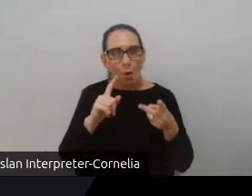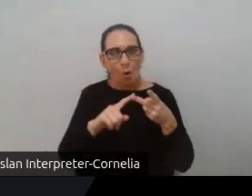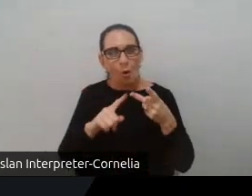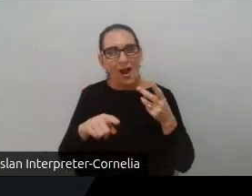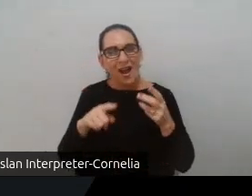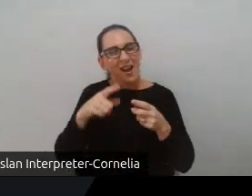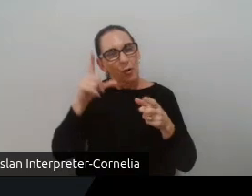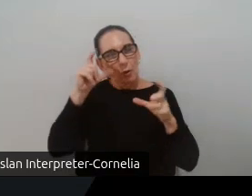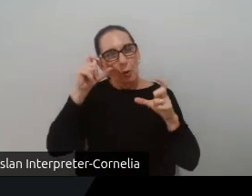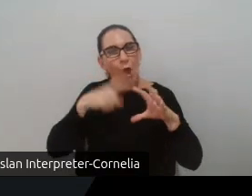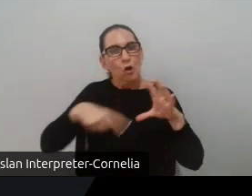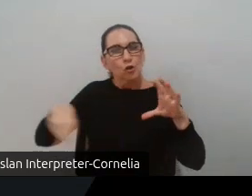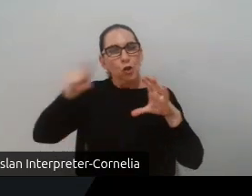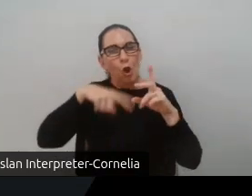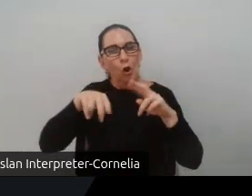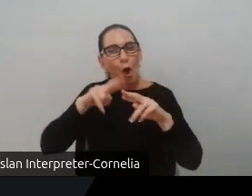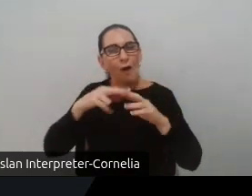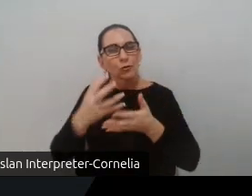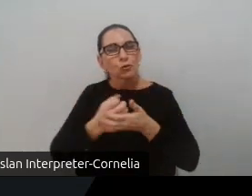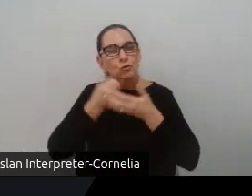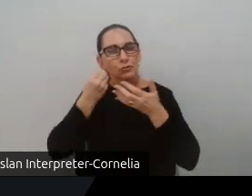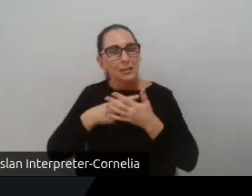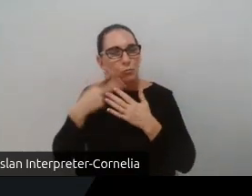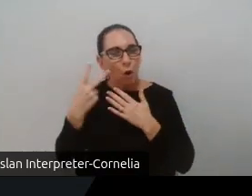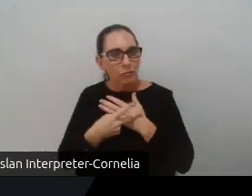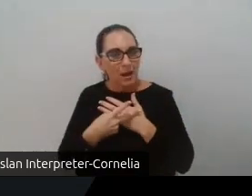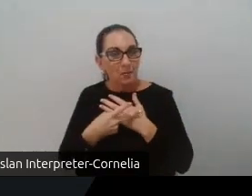use. Same with parenting programs how they should and shouldn't behave in front of their children.